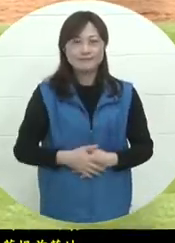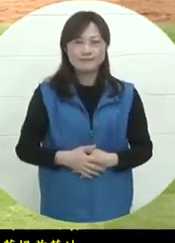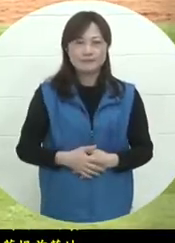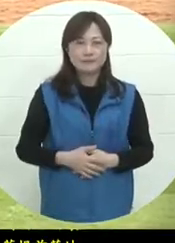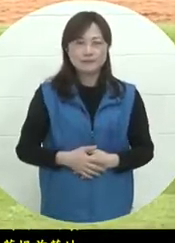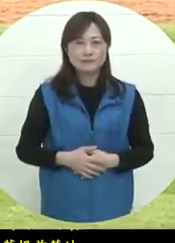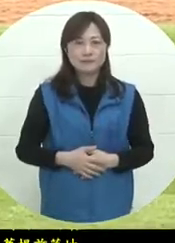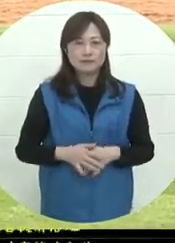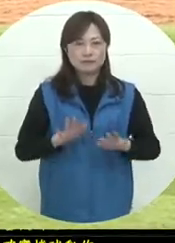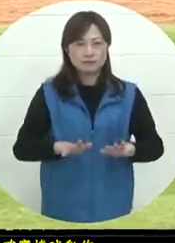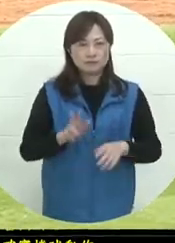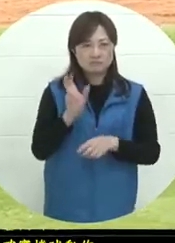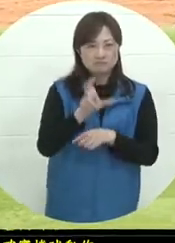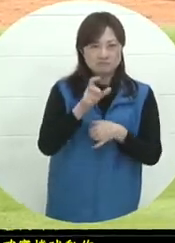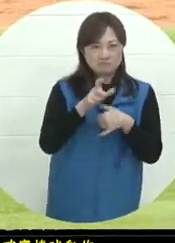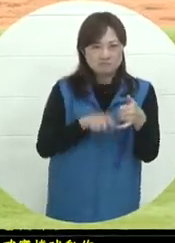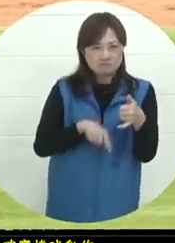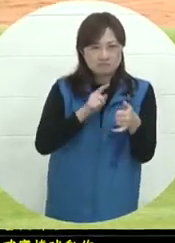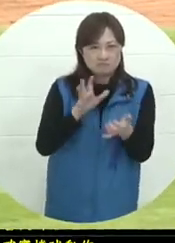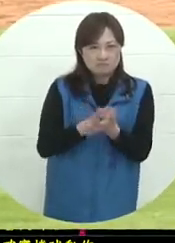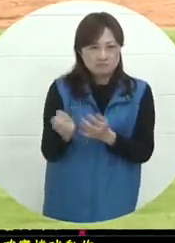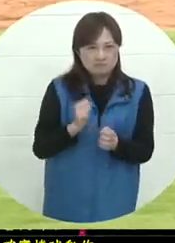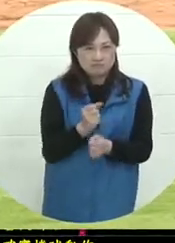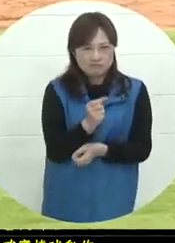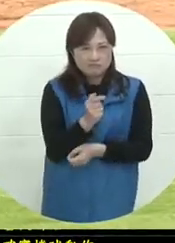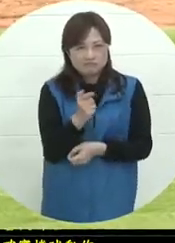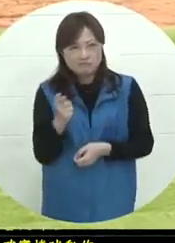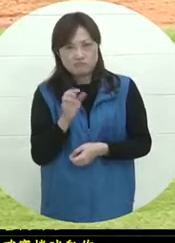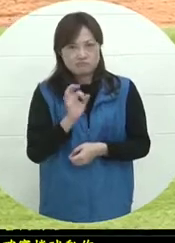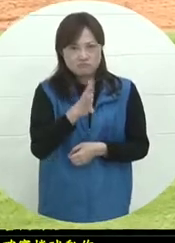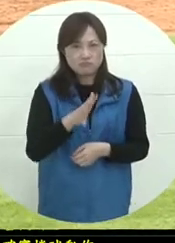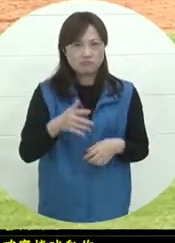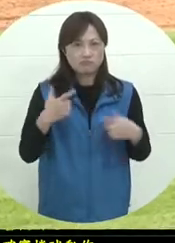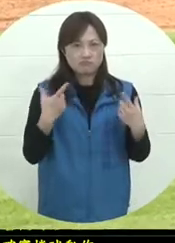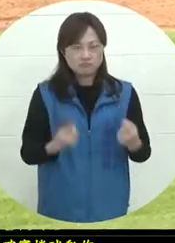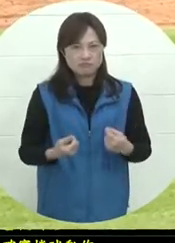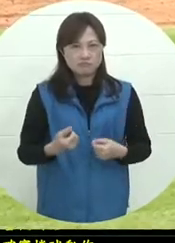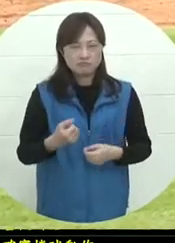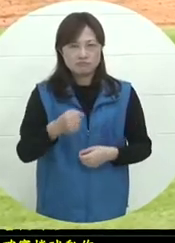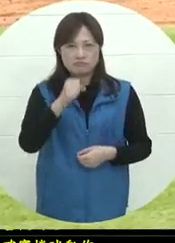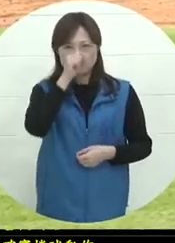the pressure on the pitcher will also increase, because from good to bad to good to two bad, and now the number of pitches is full,